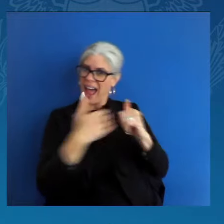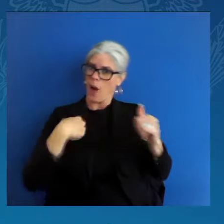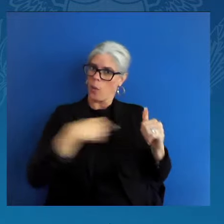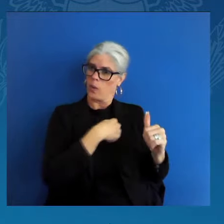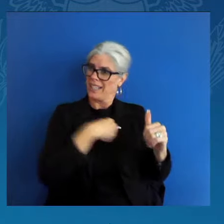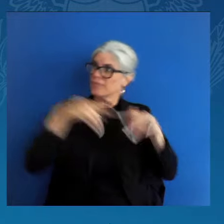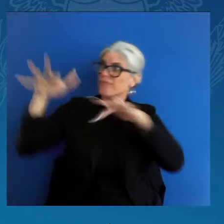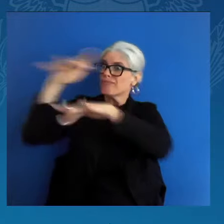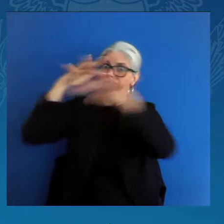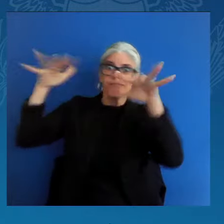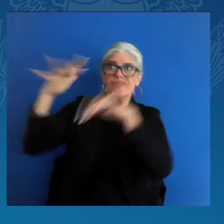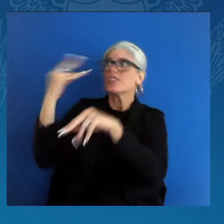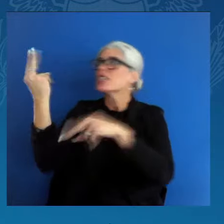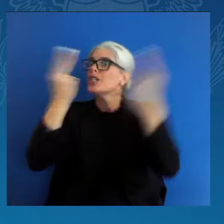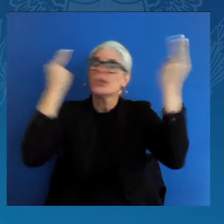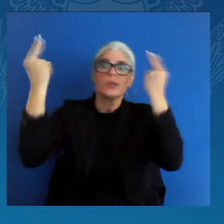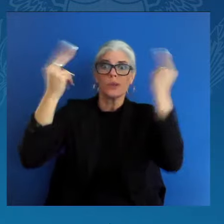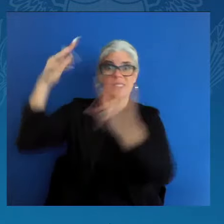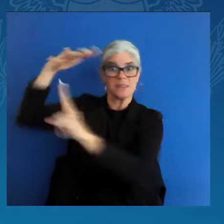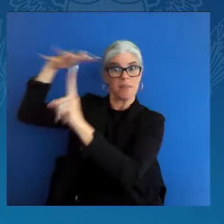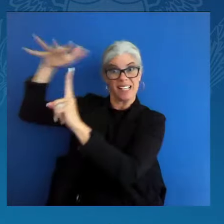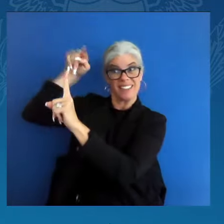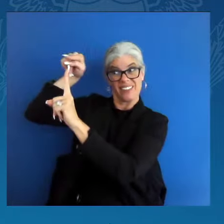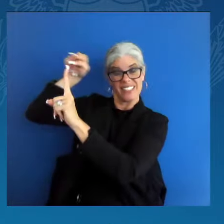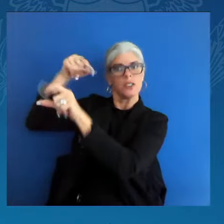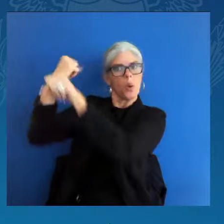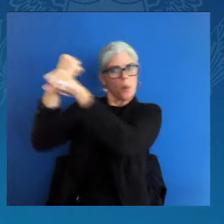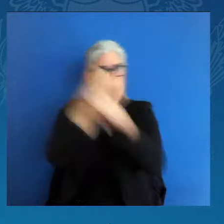And today, space guardians from the Second Space